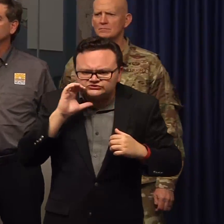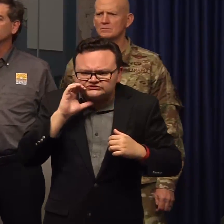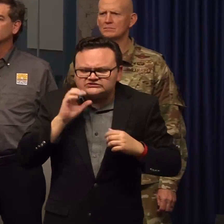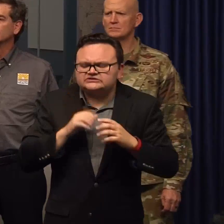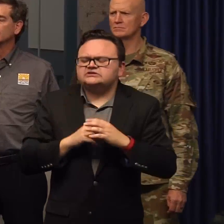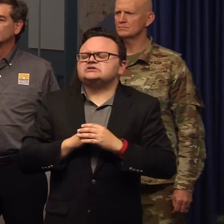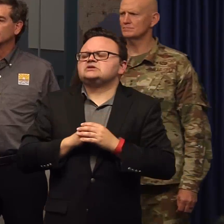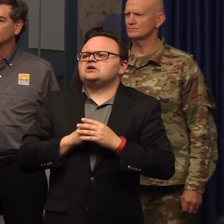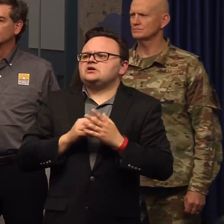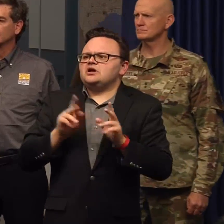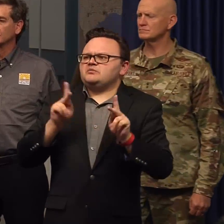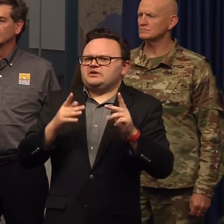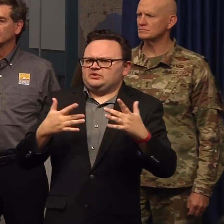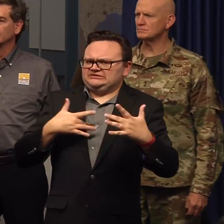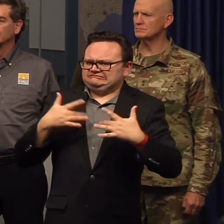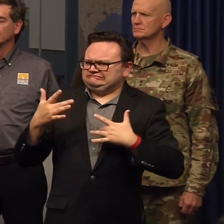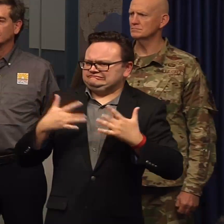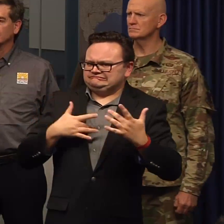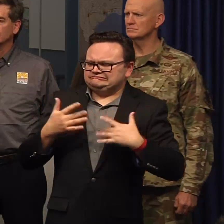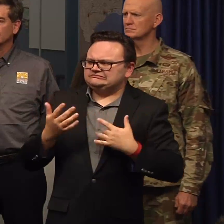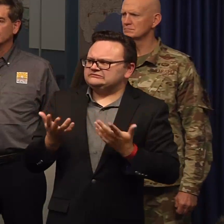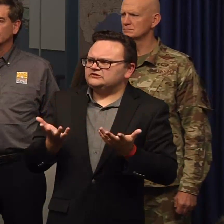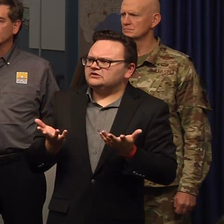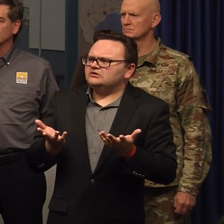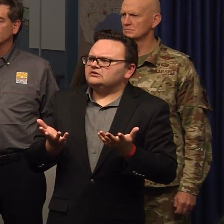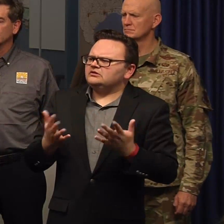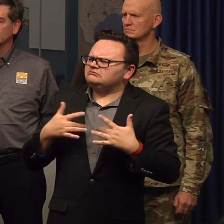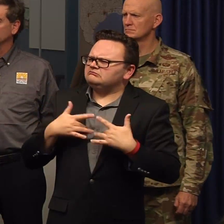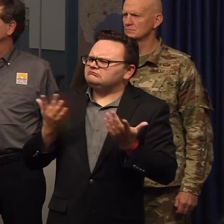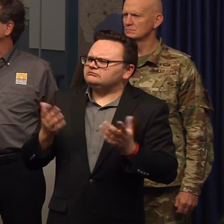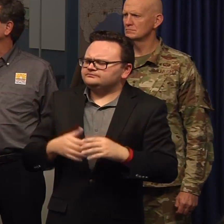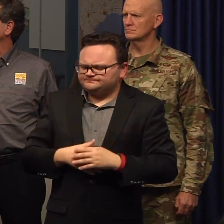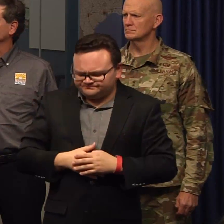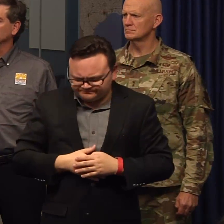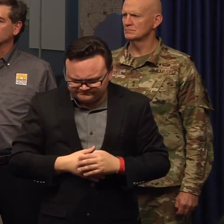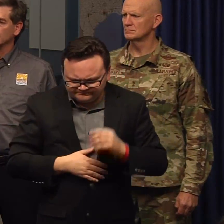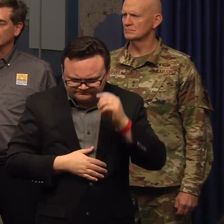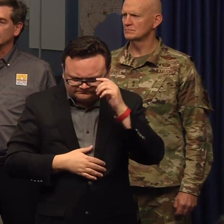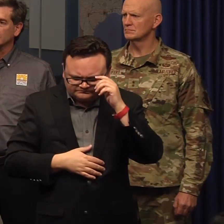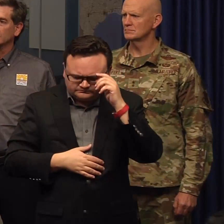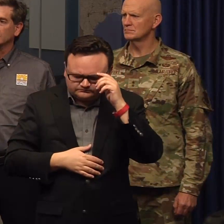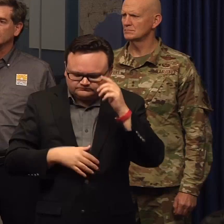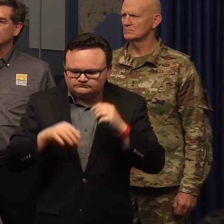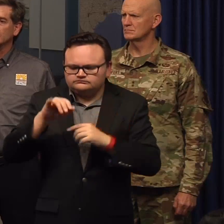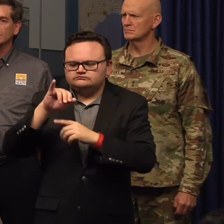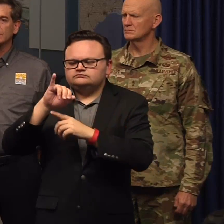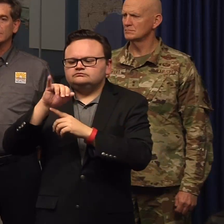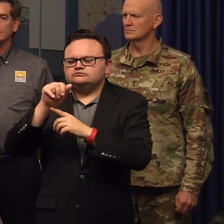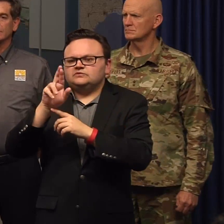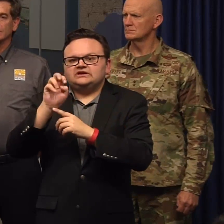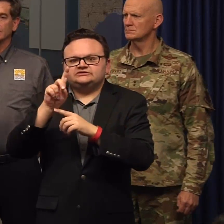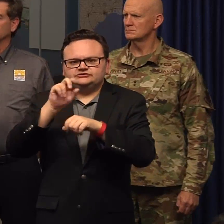DILIGENCE, 51,000 PEOPLE, MOST OF THEM ARE RETIRED, A LOT OF PEOPLE ARE WORRIED ABOUT ALL THAT'SGOING TO WORK OUT . ONE IN LAKE COUNTY, ONE IN